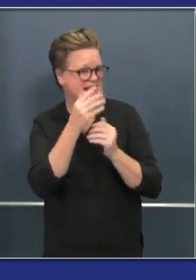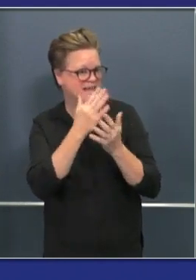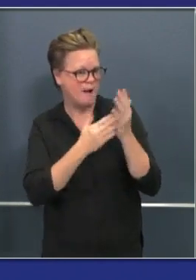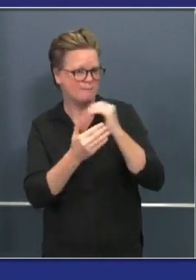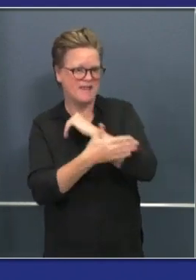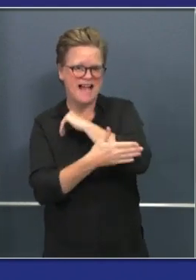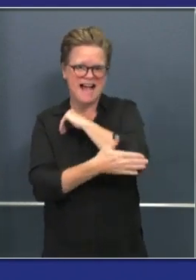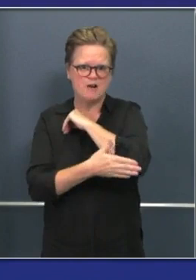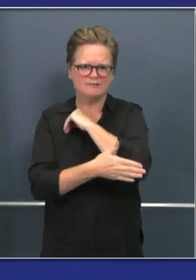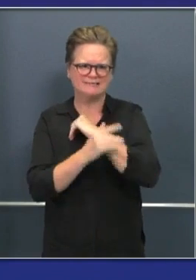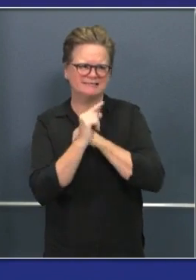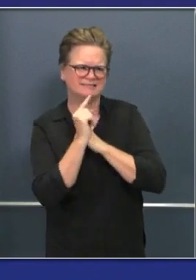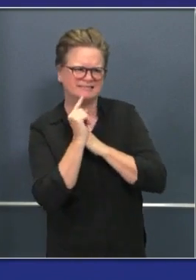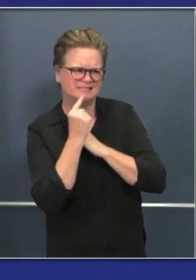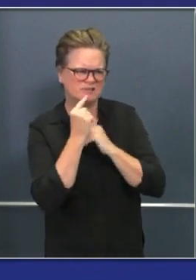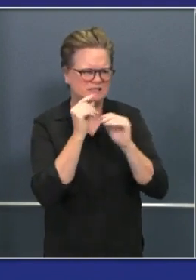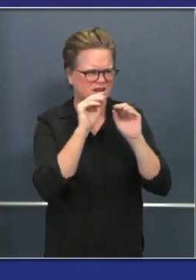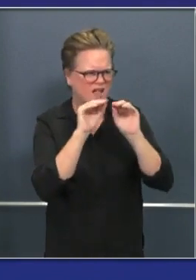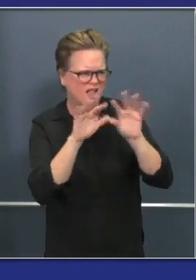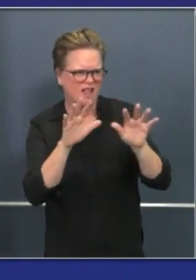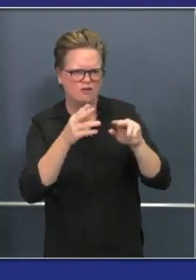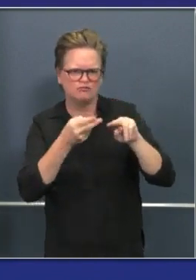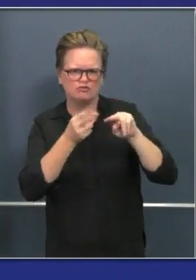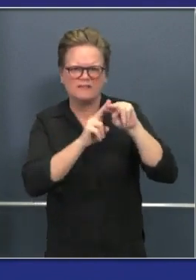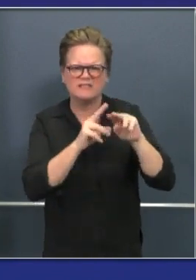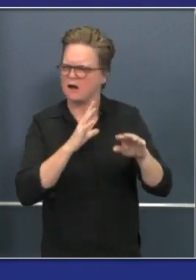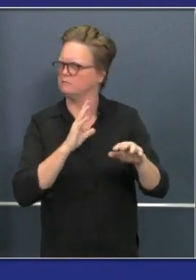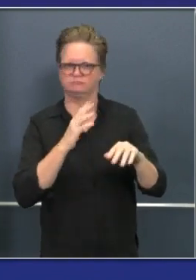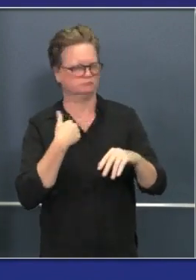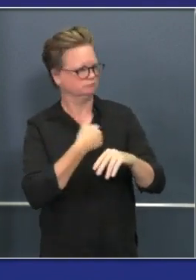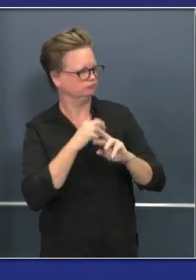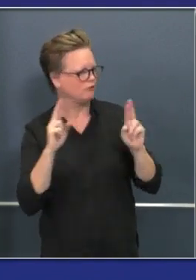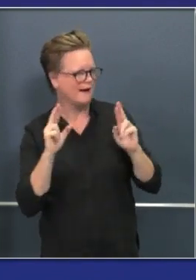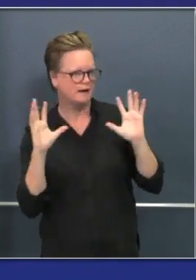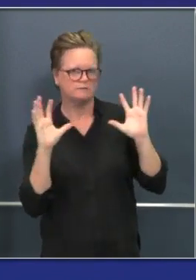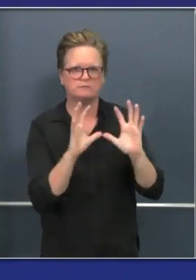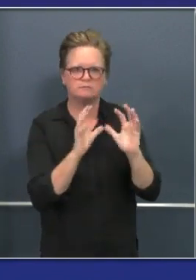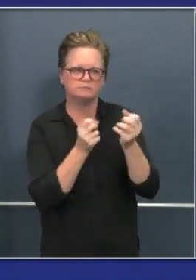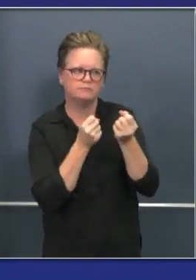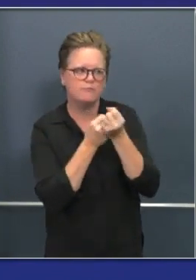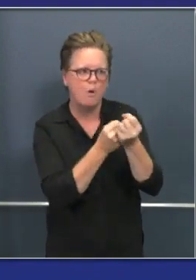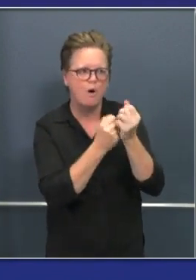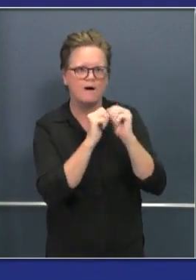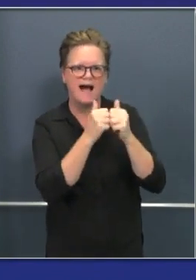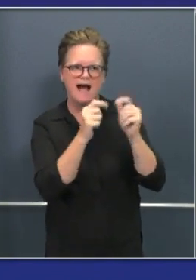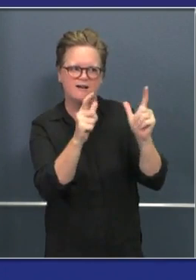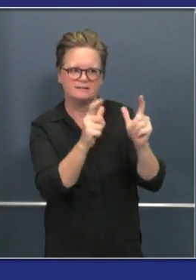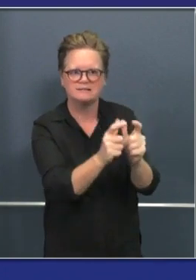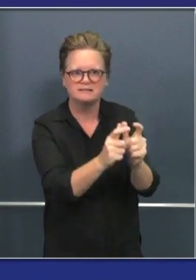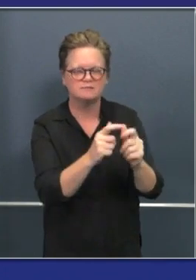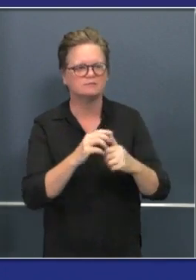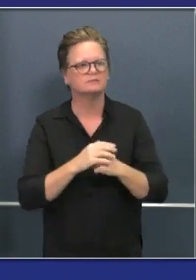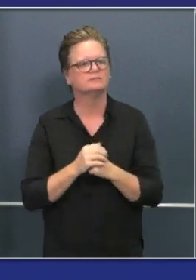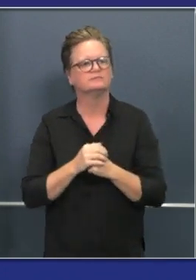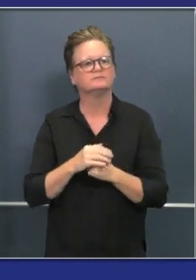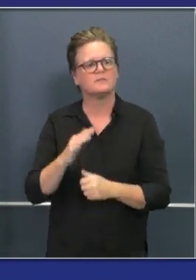ALWAYS SENDS THAT MIGHT NEED ADDITIONAL TENSION IS THE GOVERNOR SAID OF THE 58 COUNTIES TODAY.